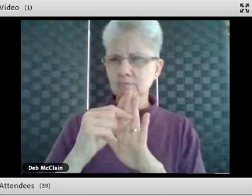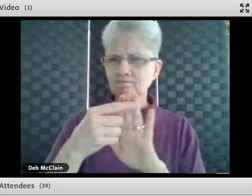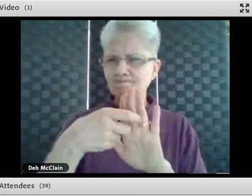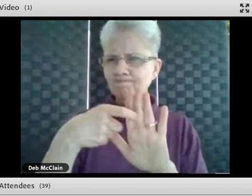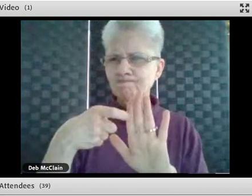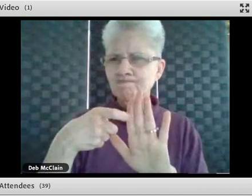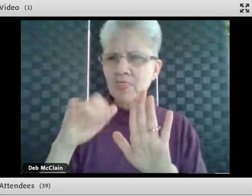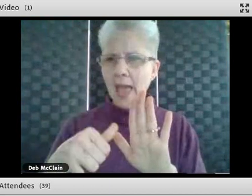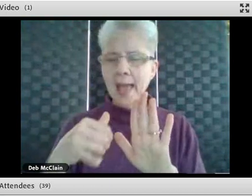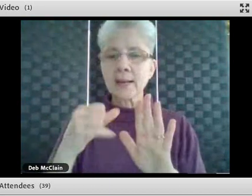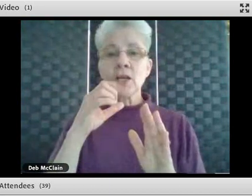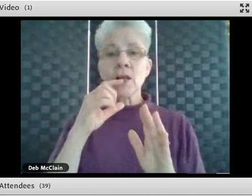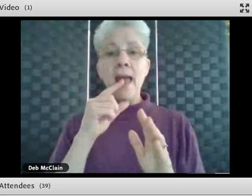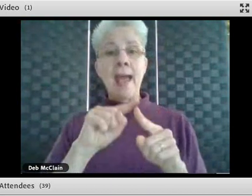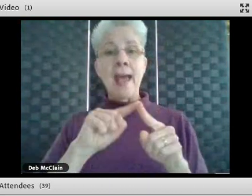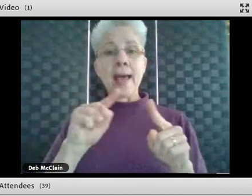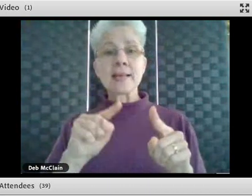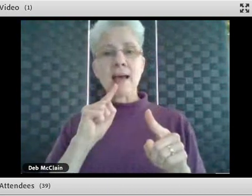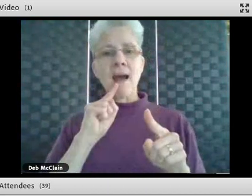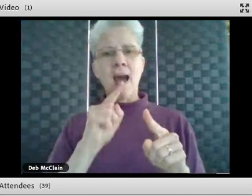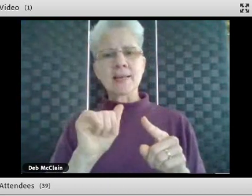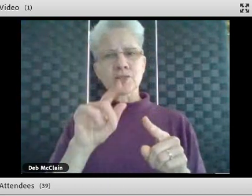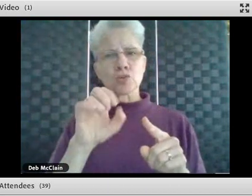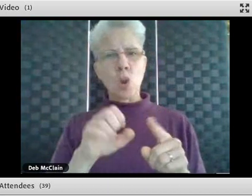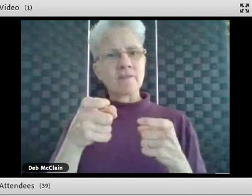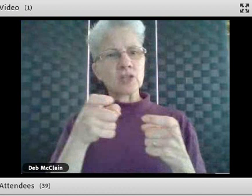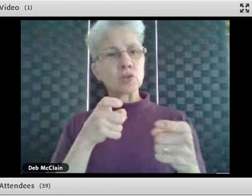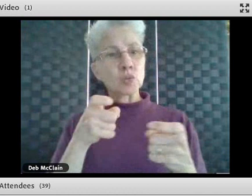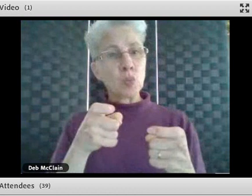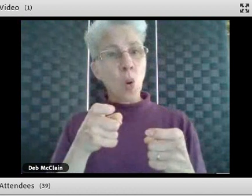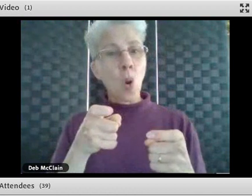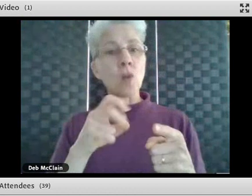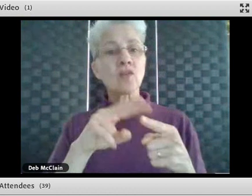It usually has a defined scope, the controlled vocabulary that describes a specific domain.